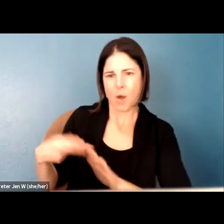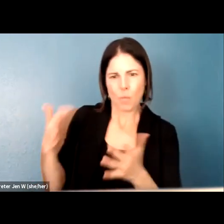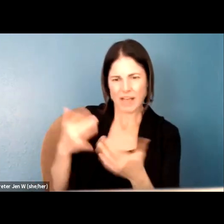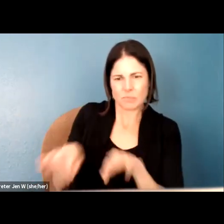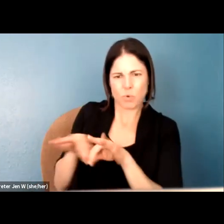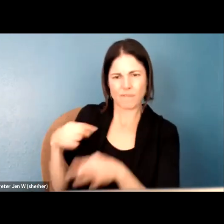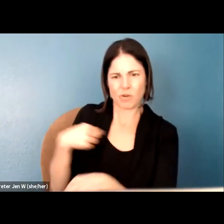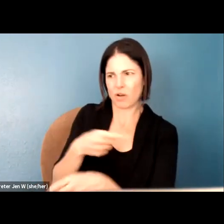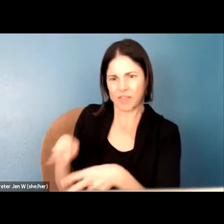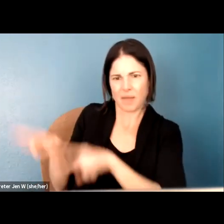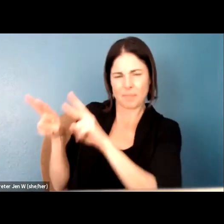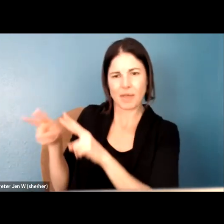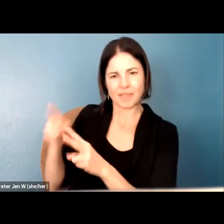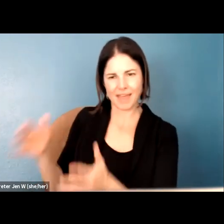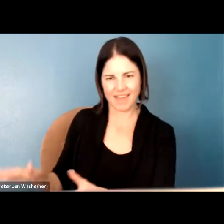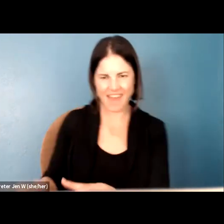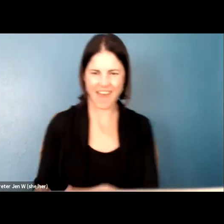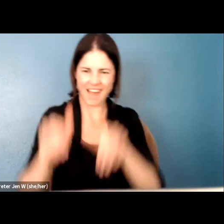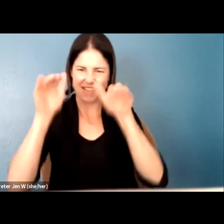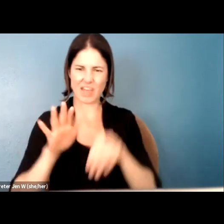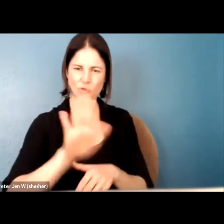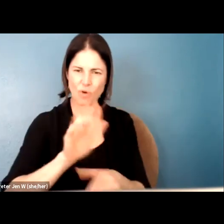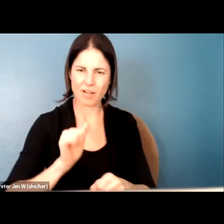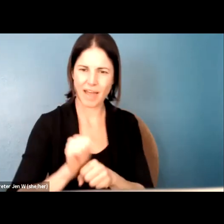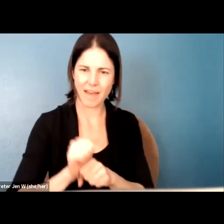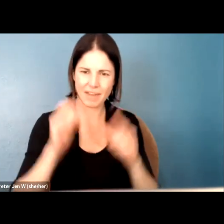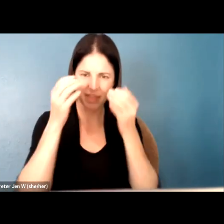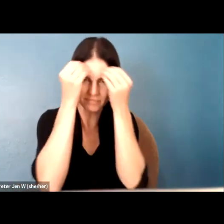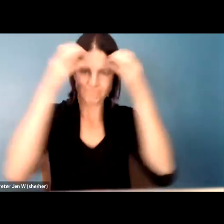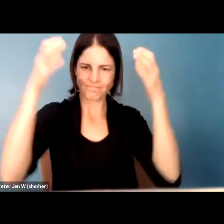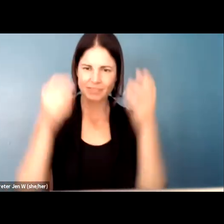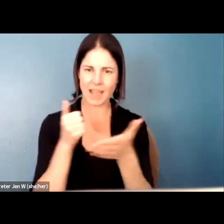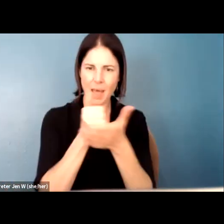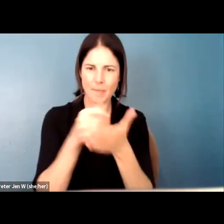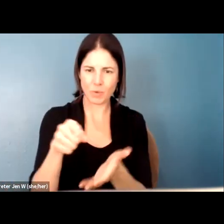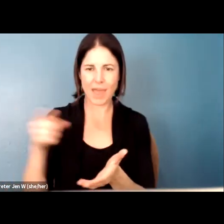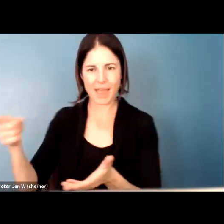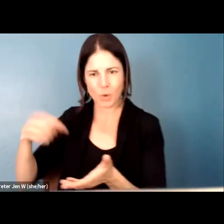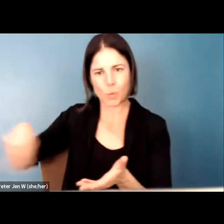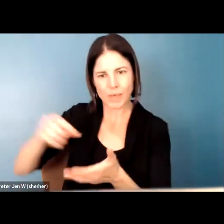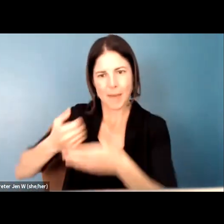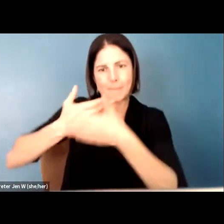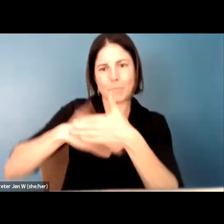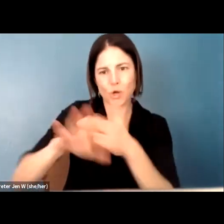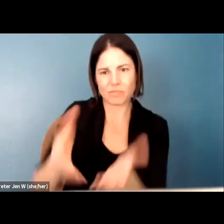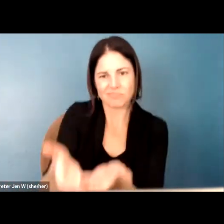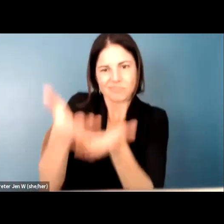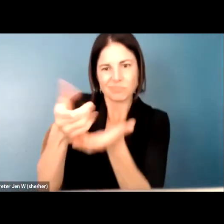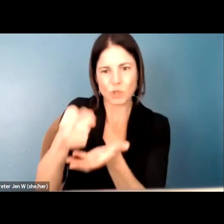elevates your lifeforce and expand your consciousness and yes, we birthed you anyway, cite the black women who didn't have